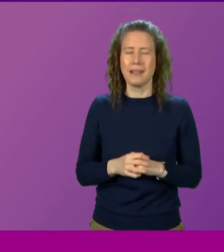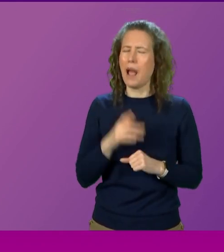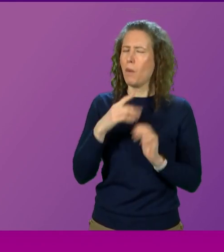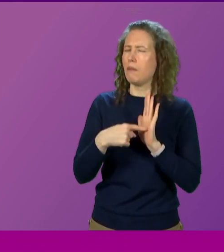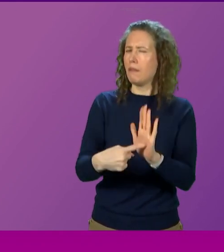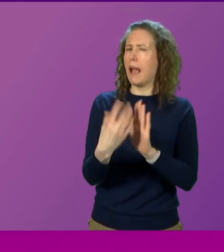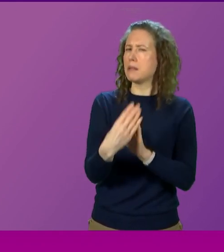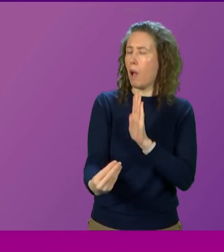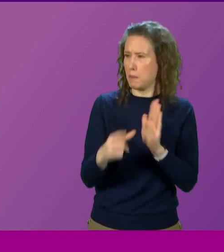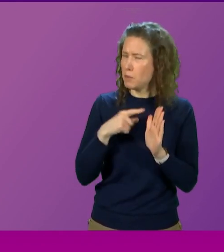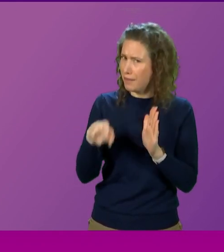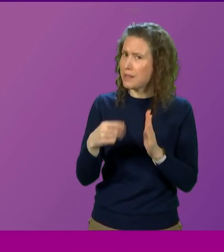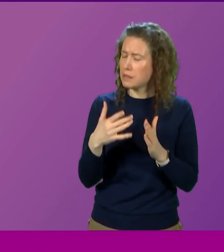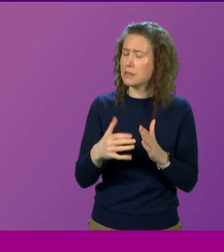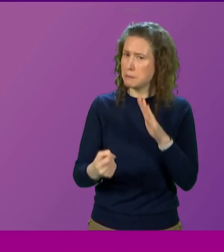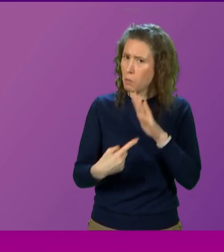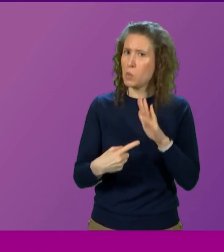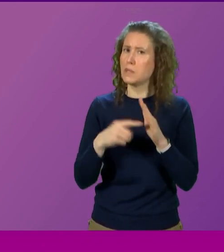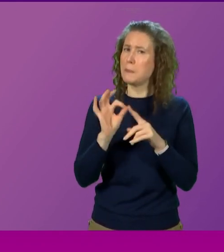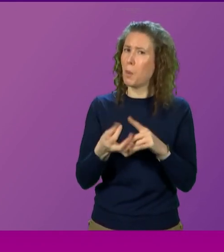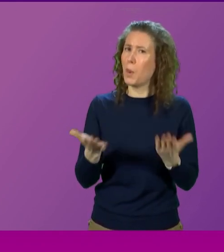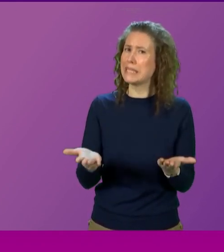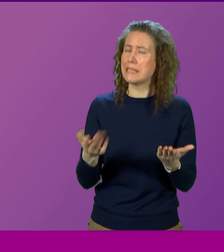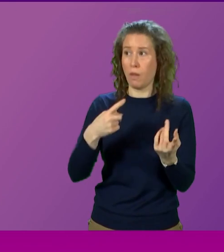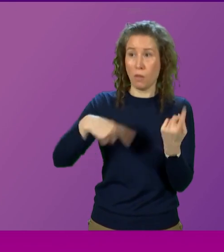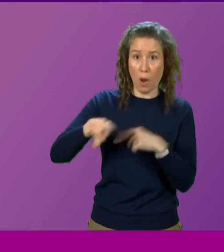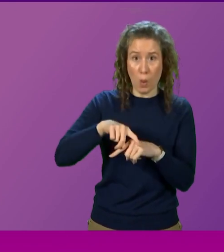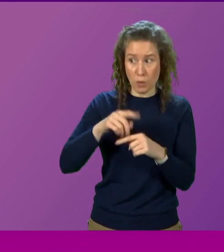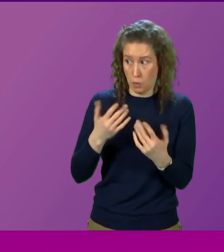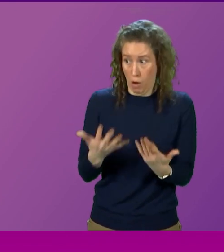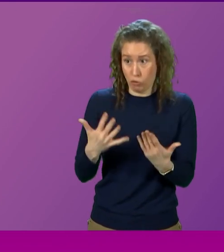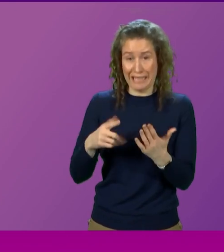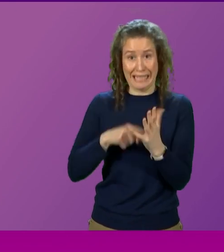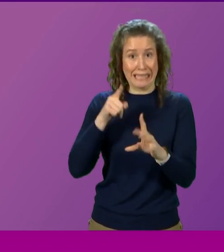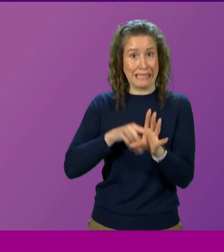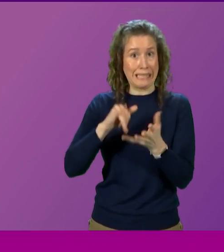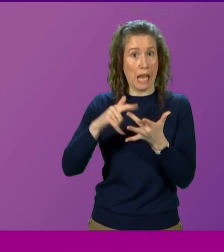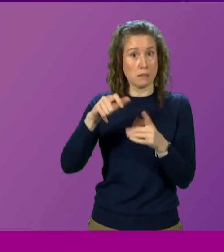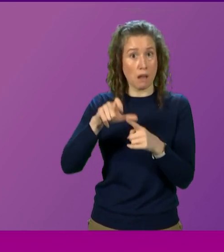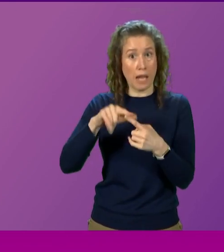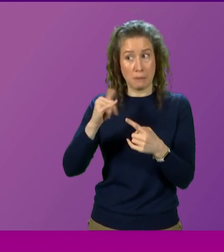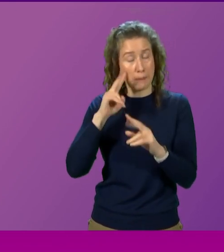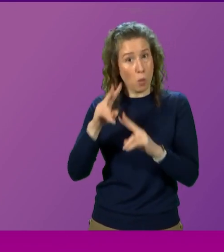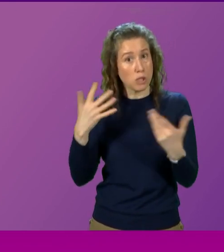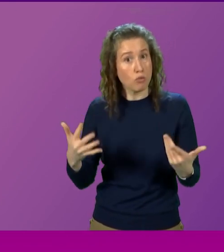I want to illustrate a really important point, in particular for people in Tayside who might be watching this right now.